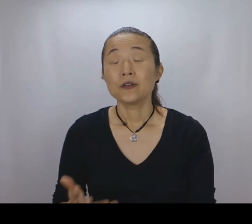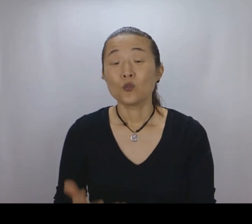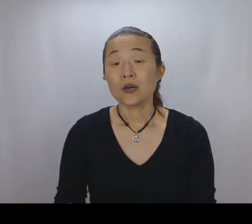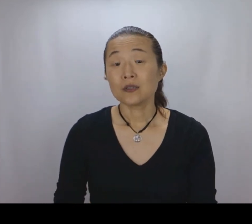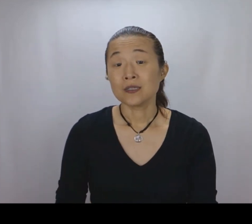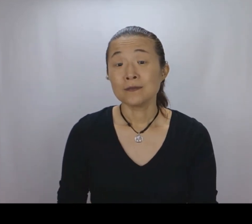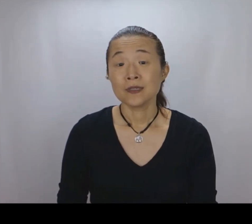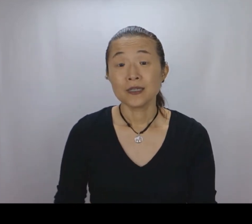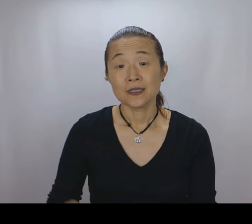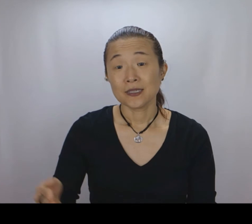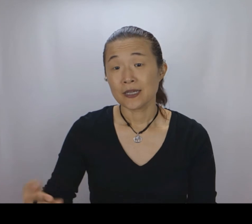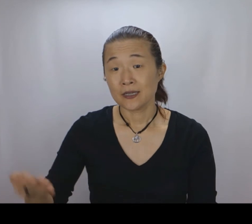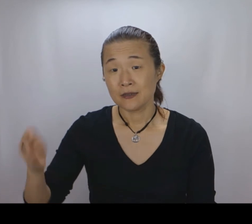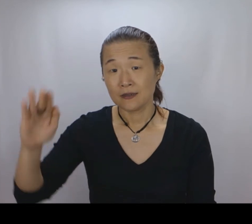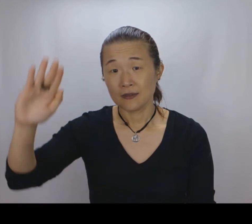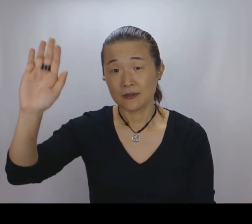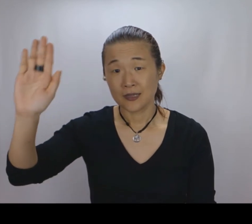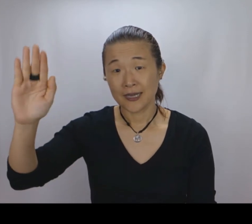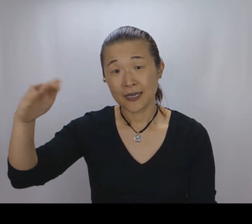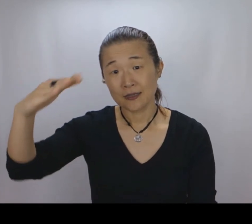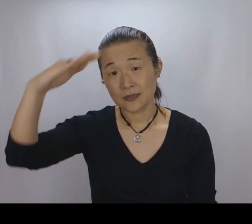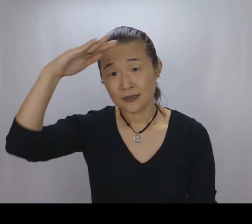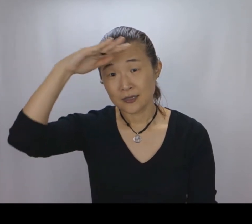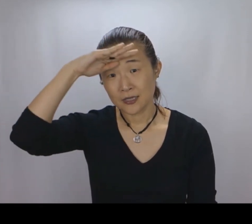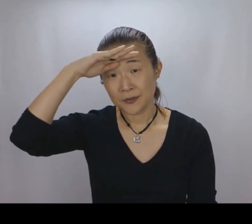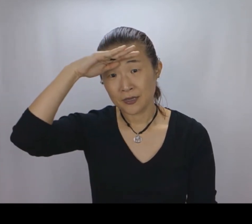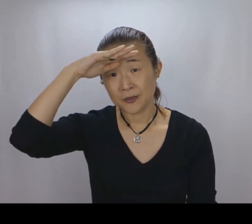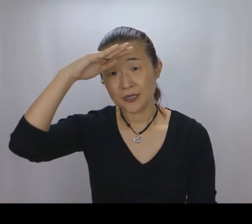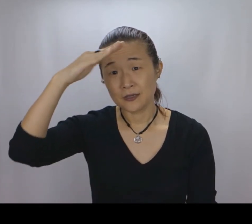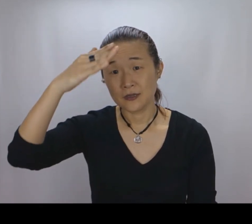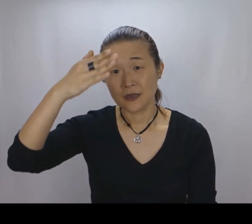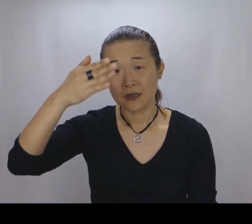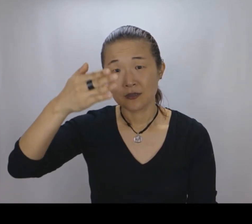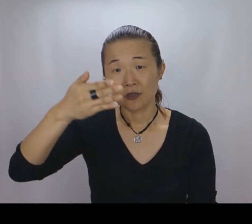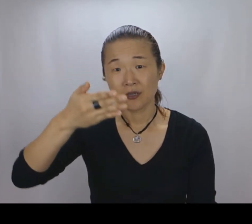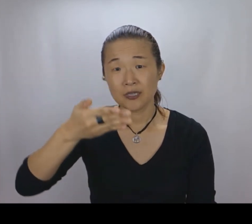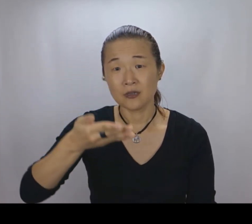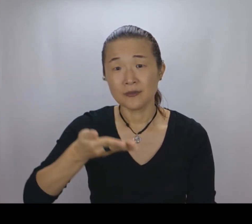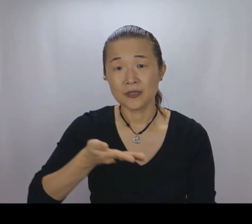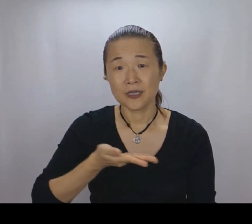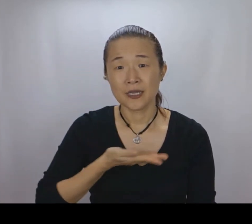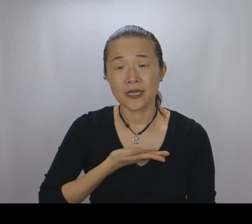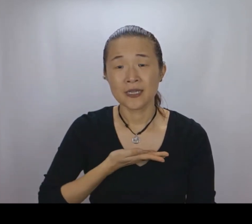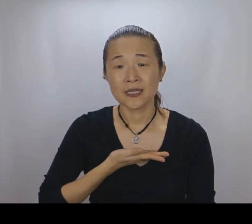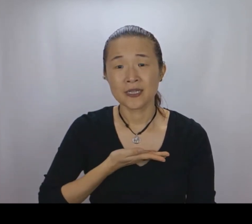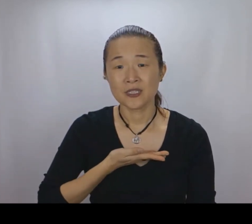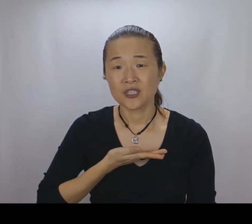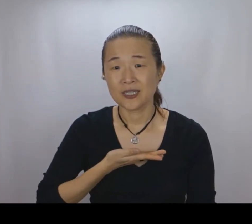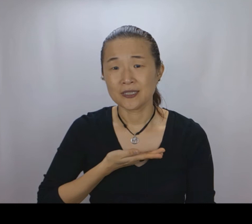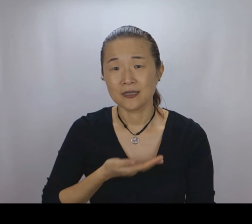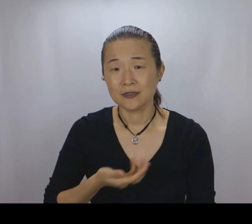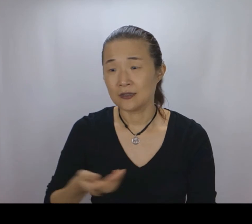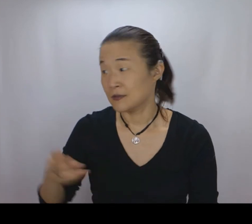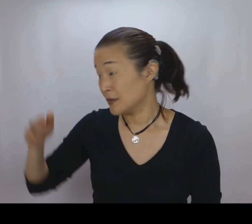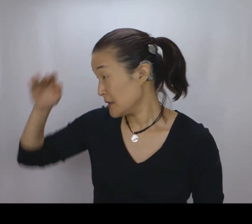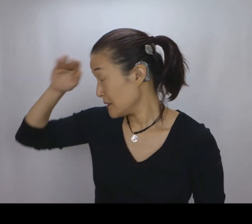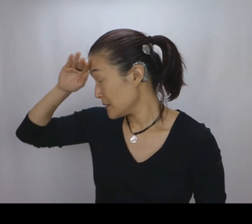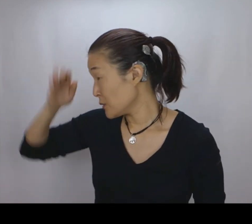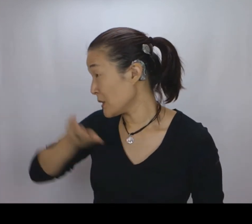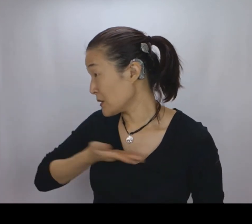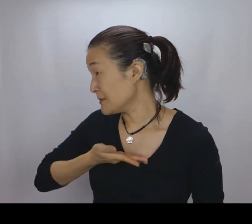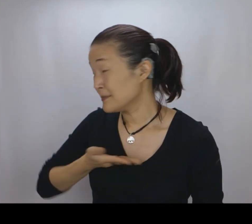You're welcome is taking the hand tipping up here turning it over and ending at the chest, so you're welcome.